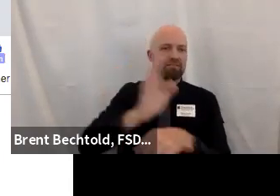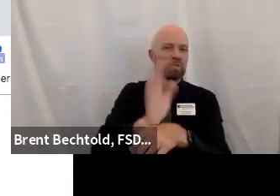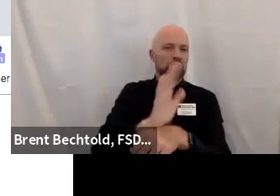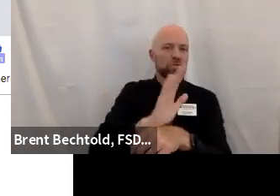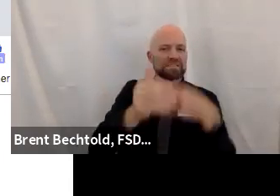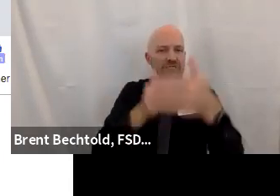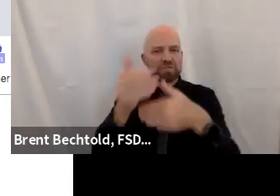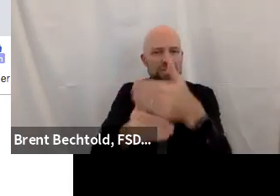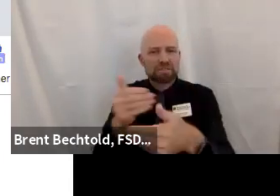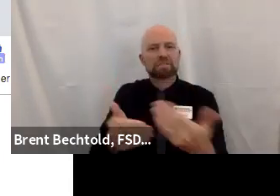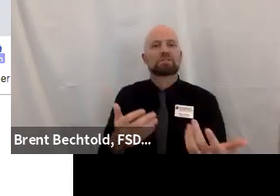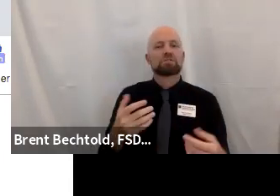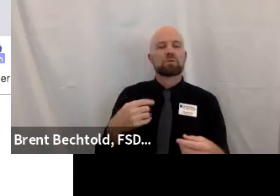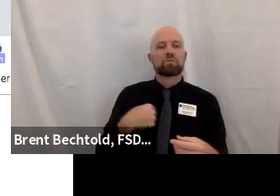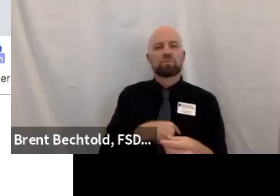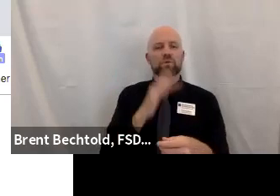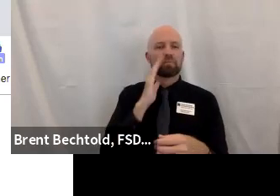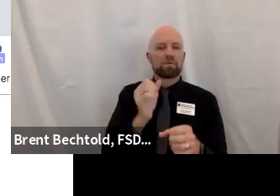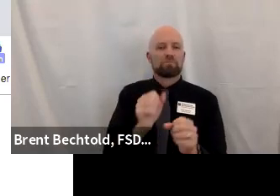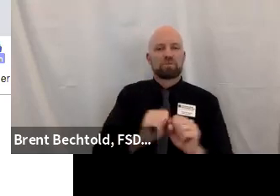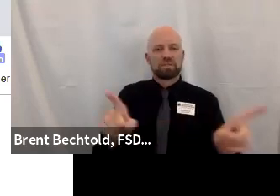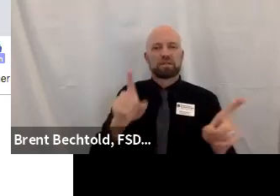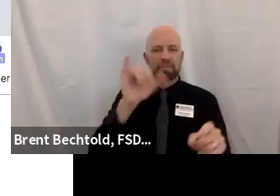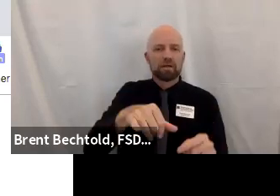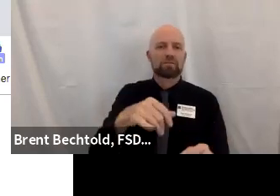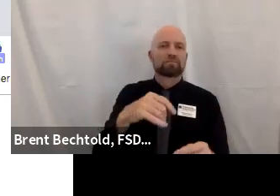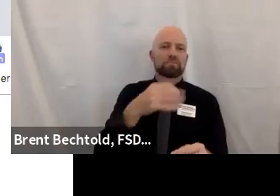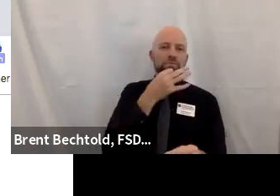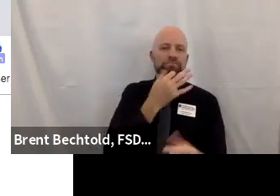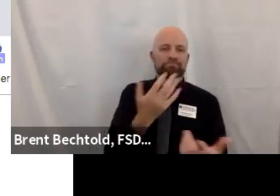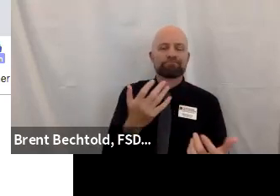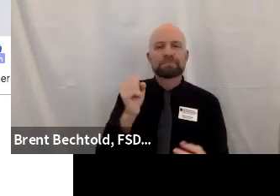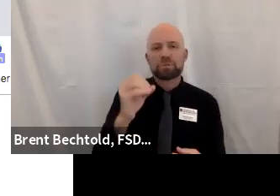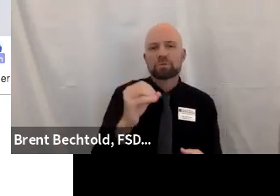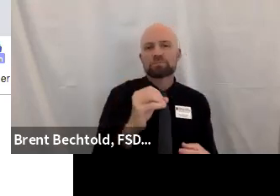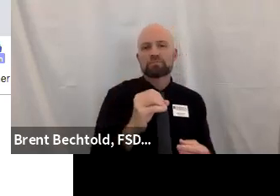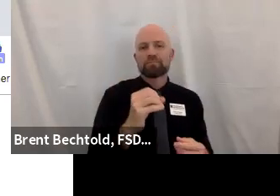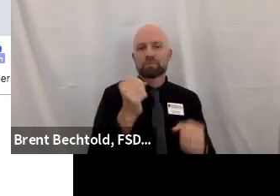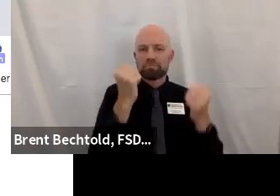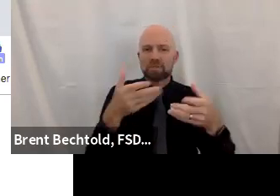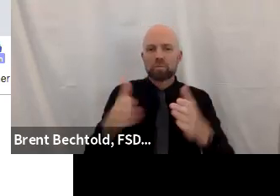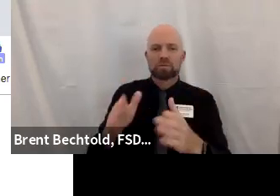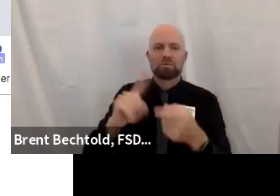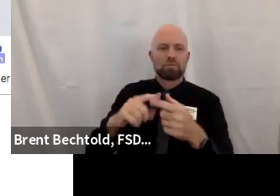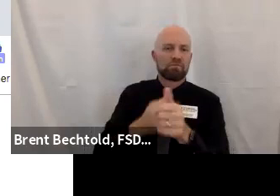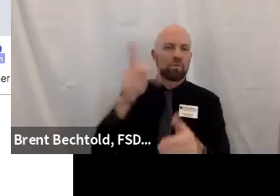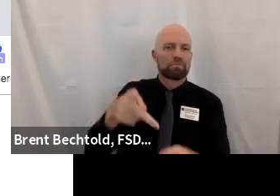We also have Pineapple PD videos in the works that we will be releasing. We will be doing all of that soon so there's many different